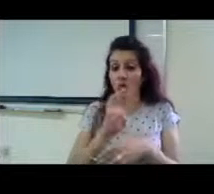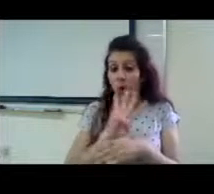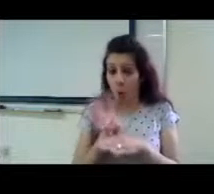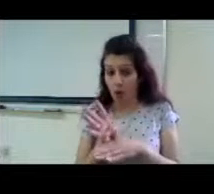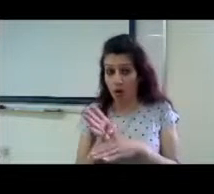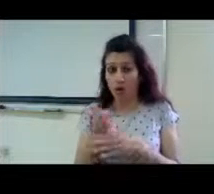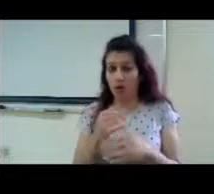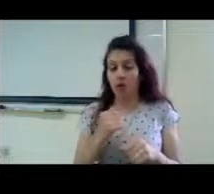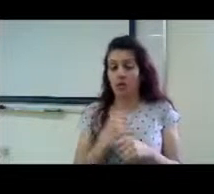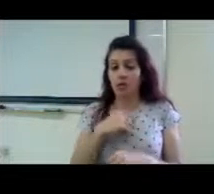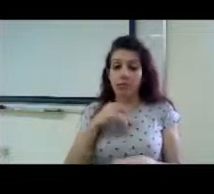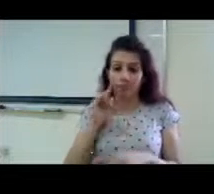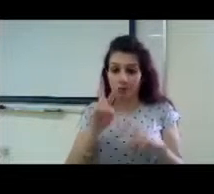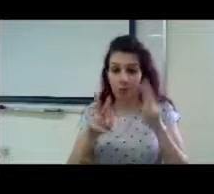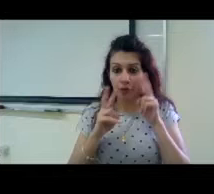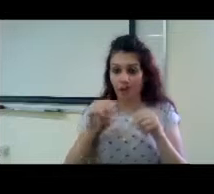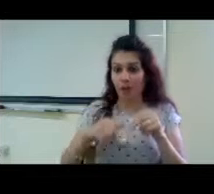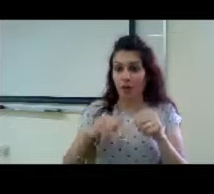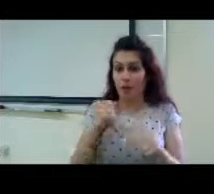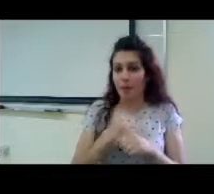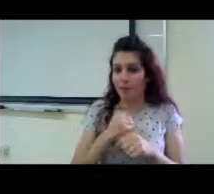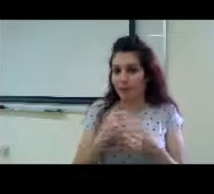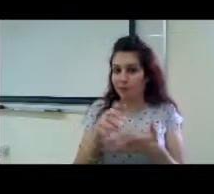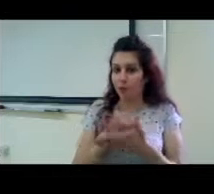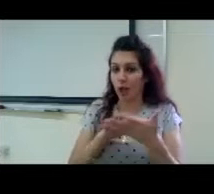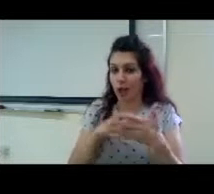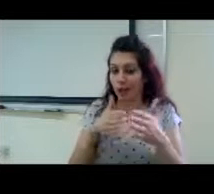formal channel for the ministry of education for just returning as you all